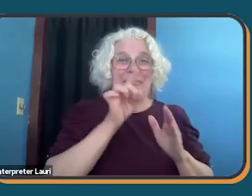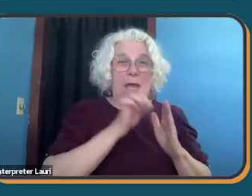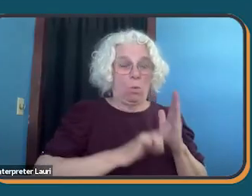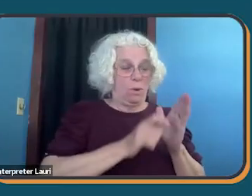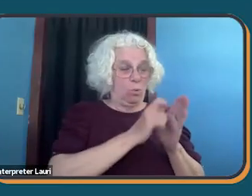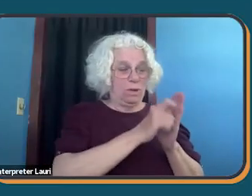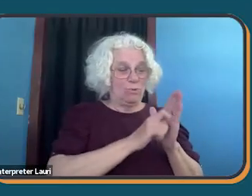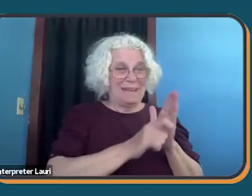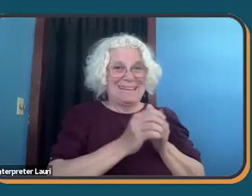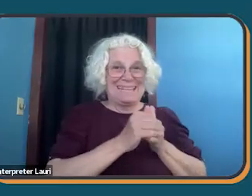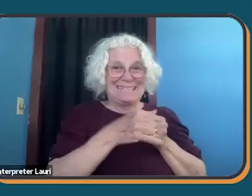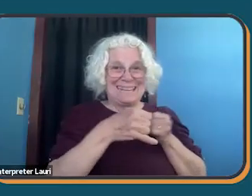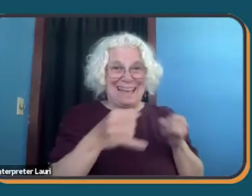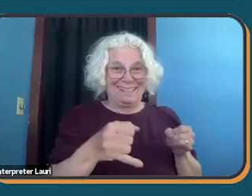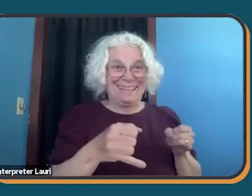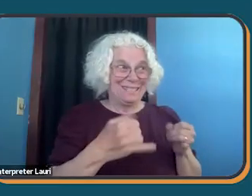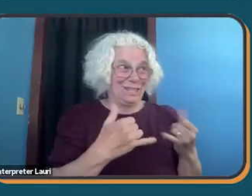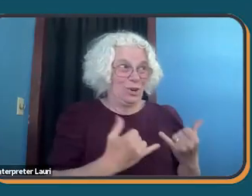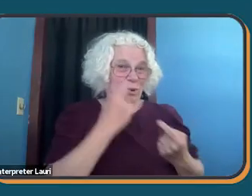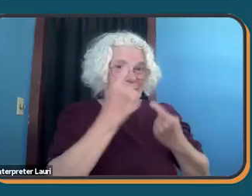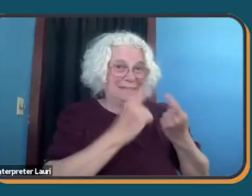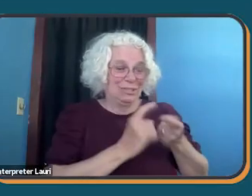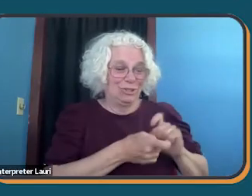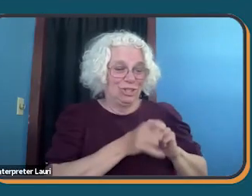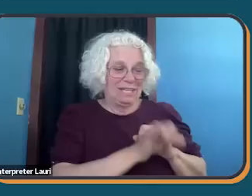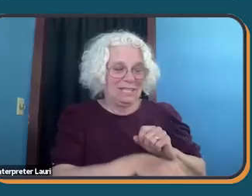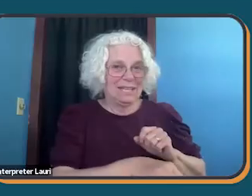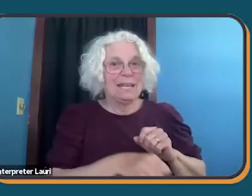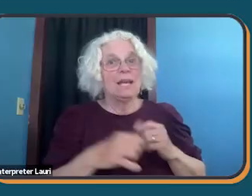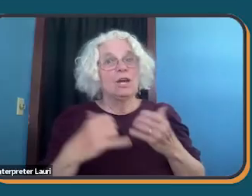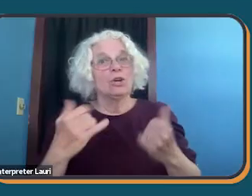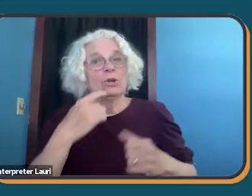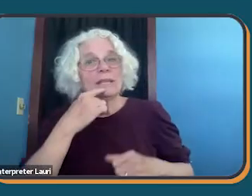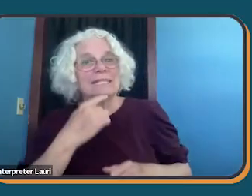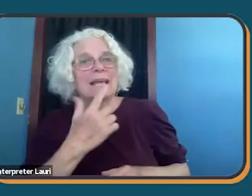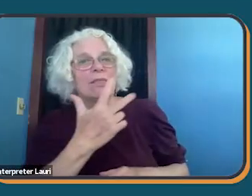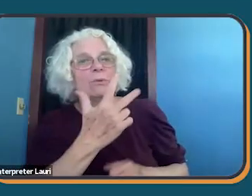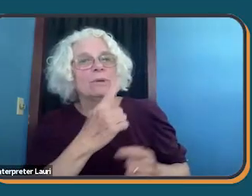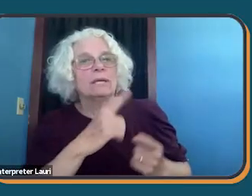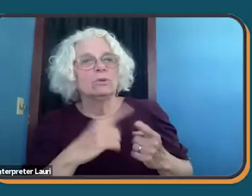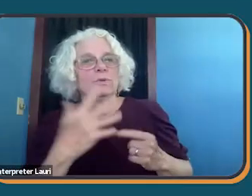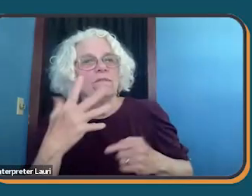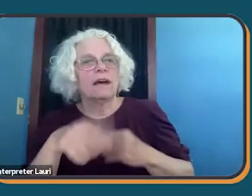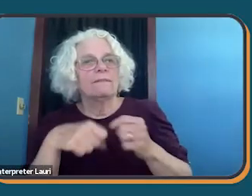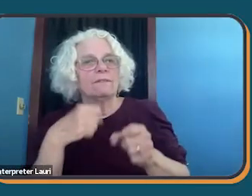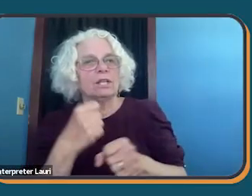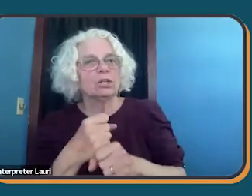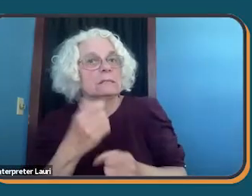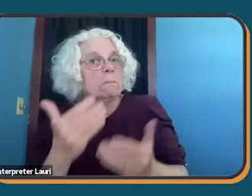are under revision. So even though currently it is every 3 to 5 years